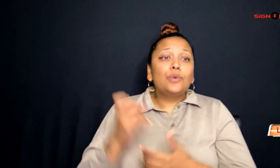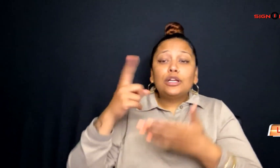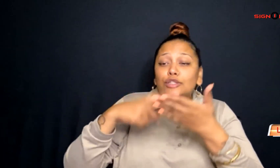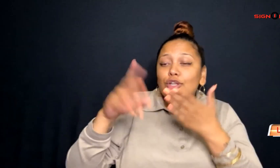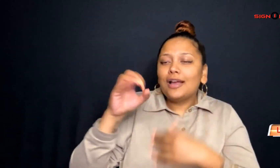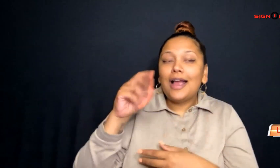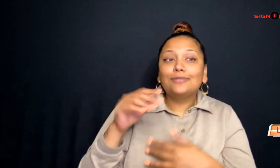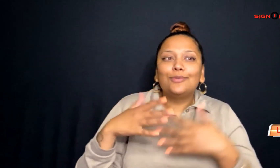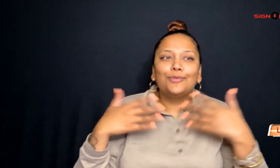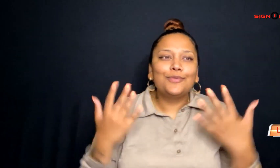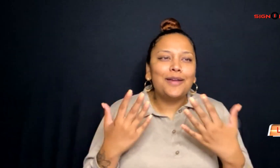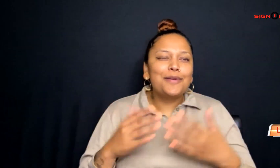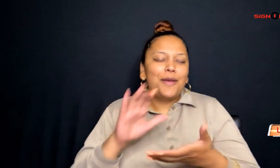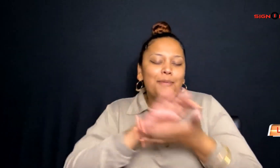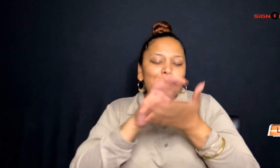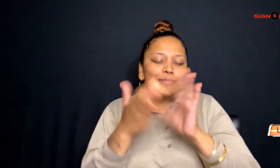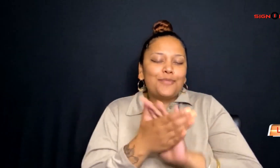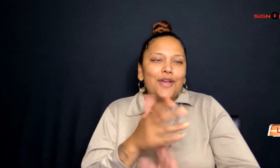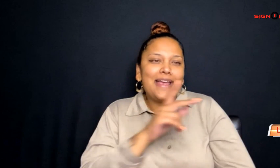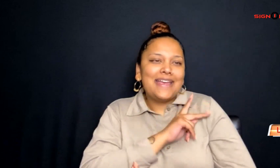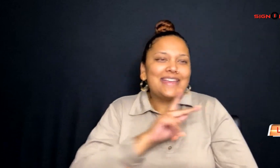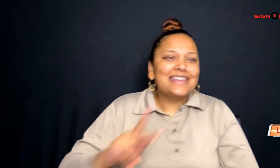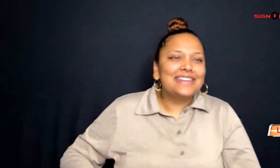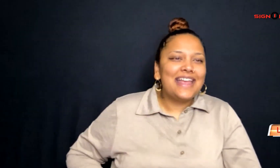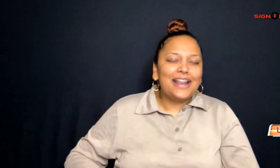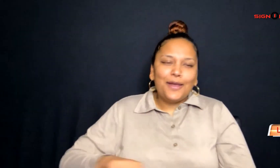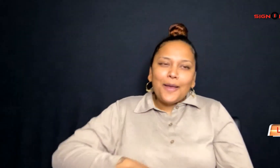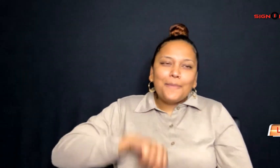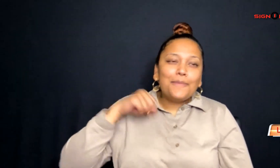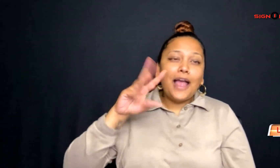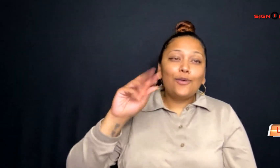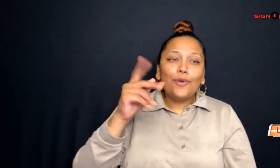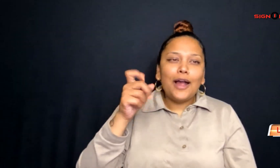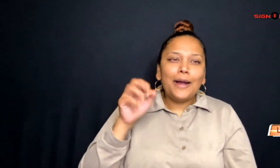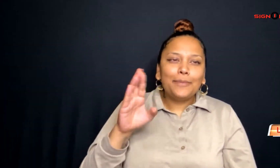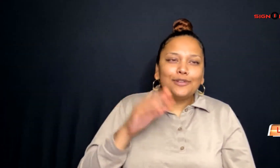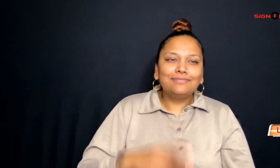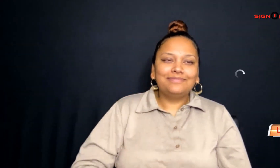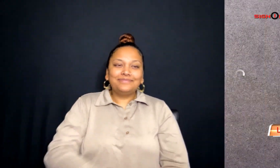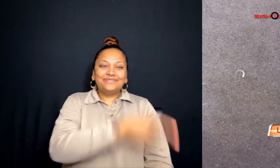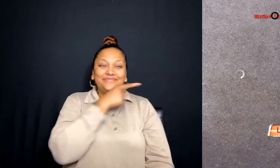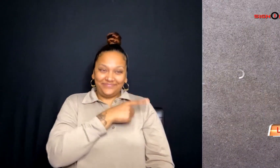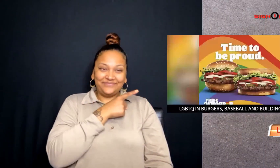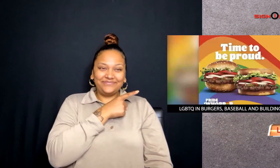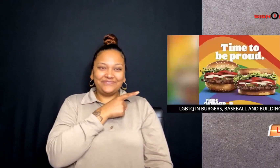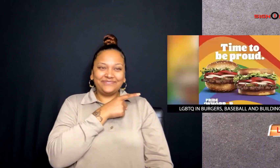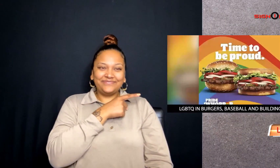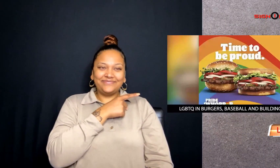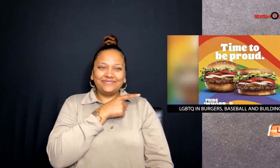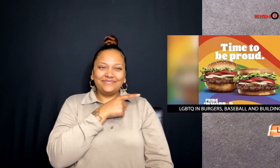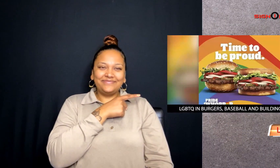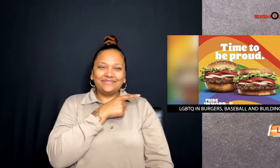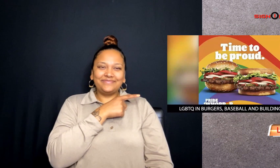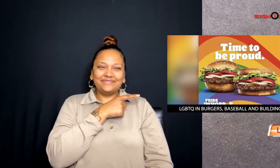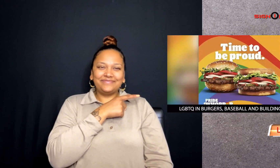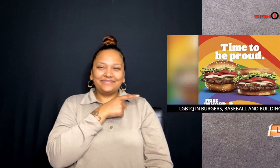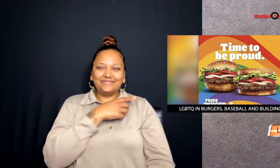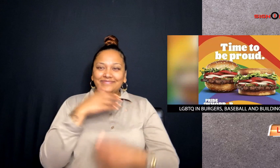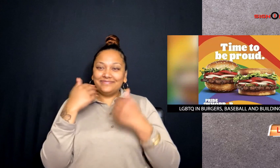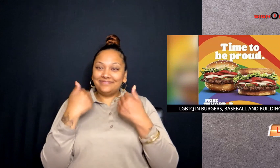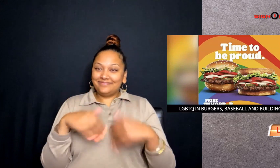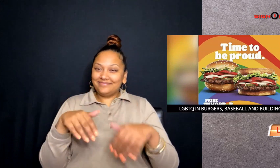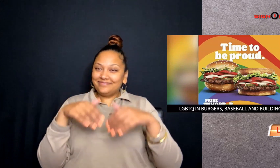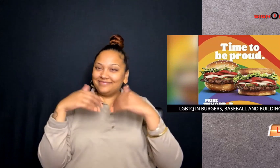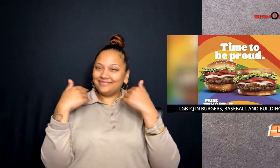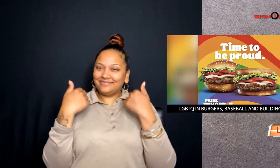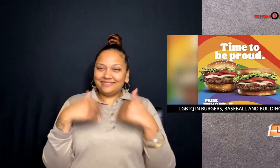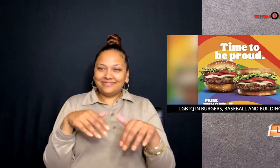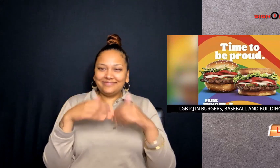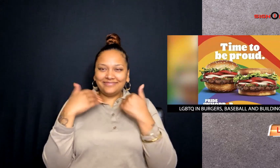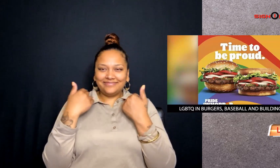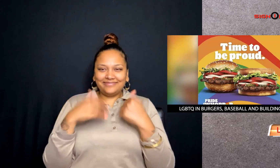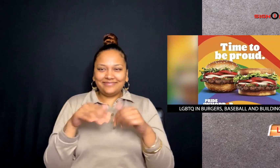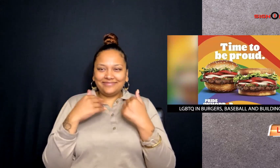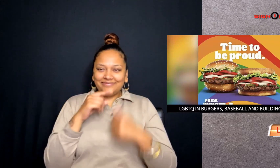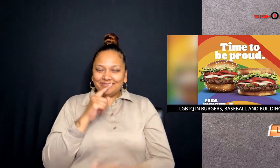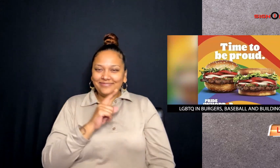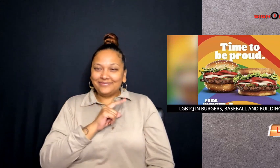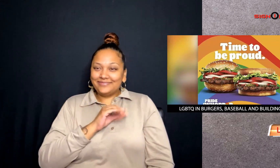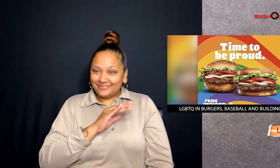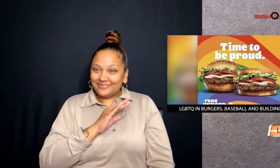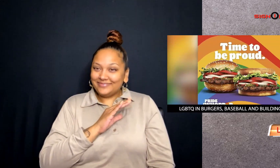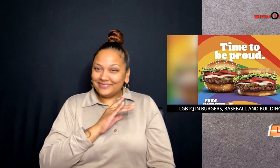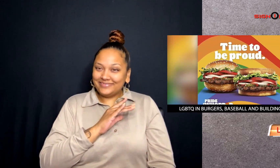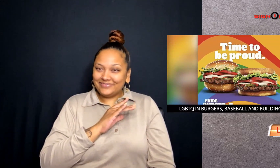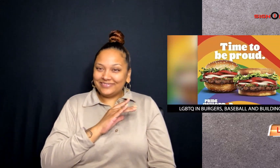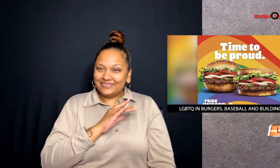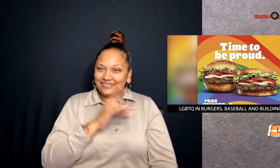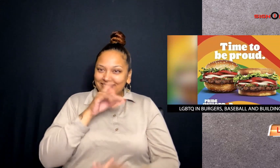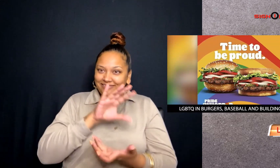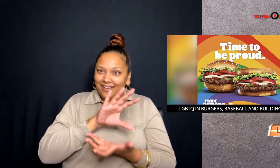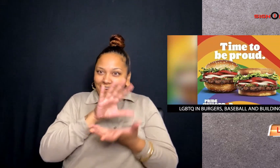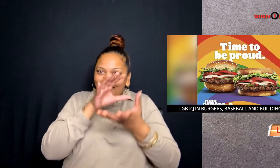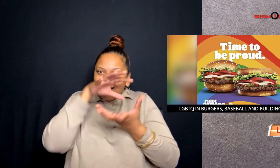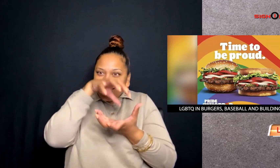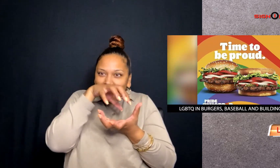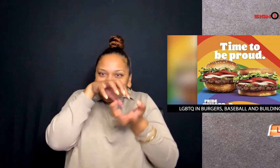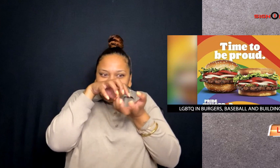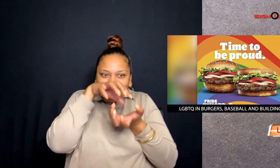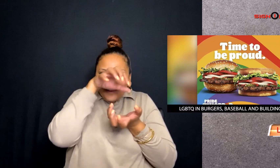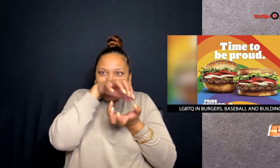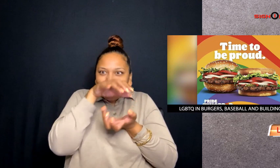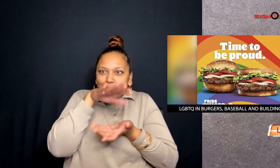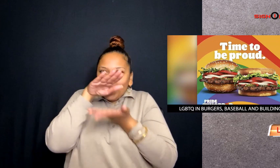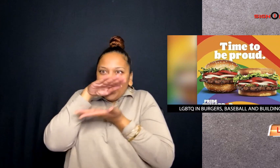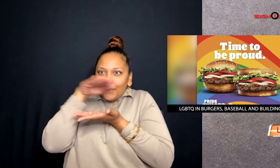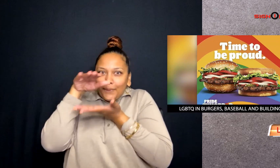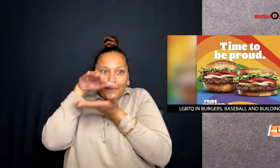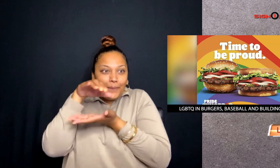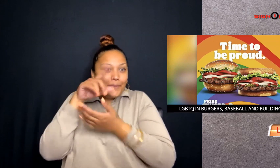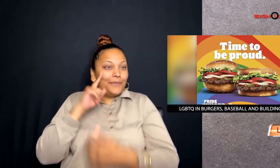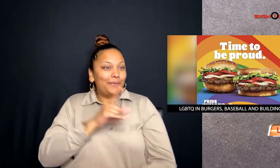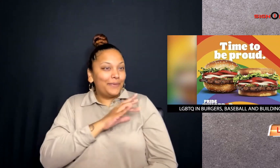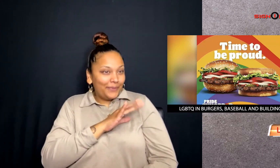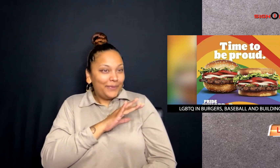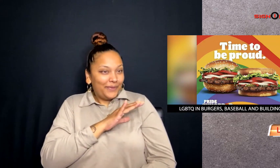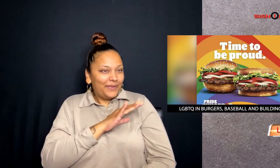in different ways check out Burger King's pride whopper